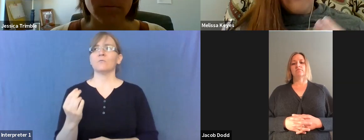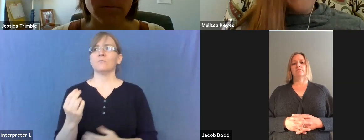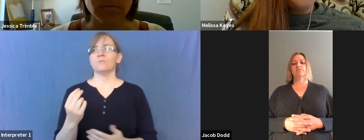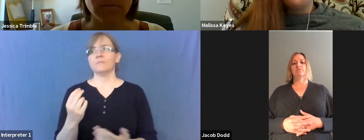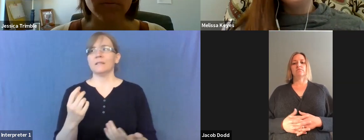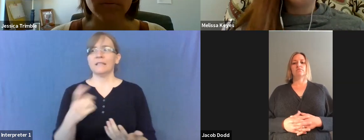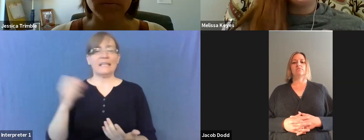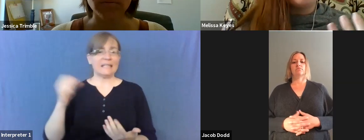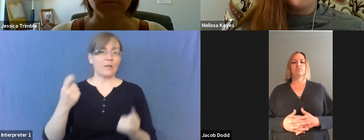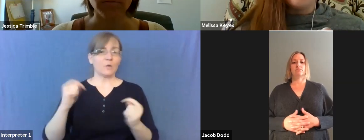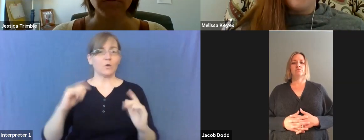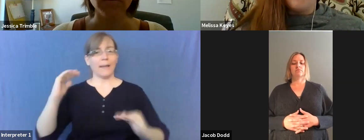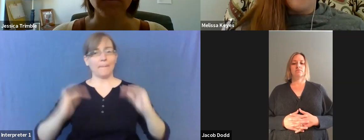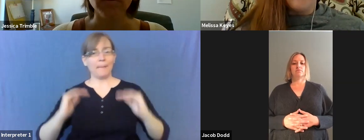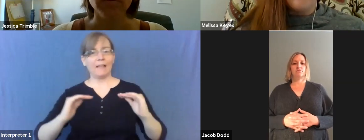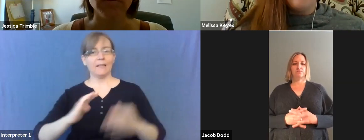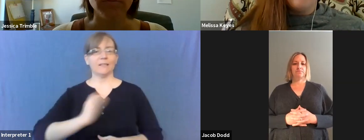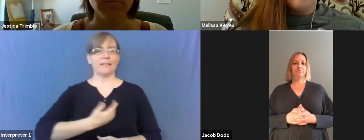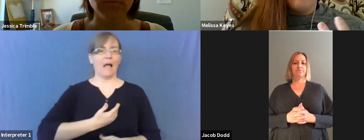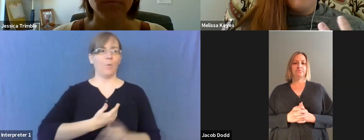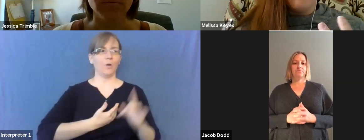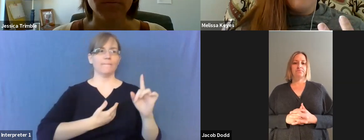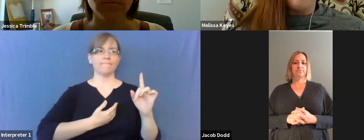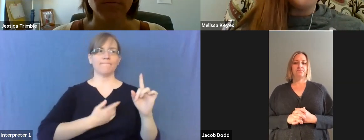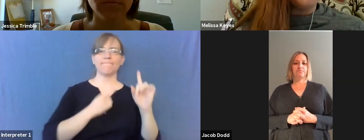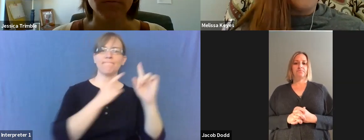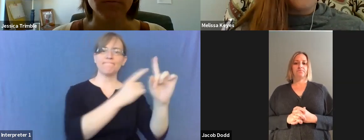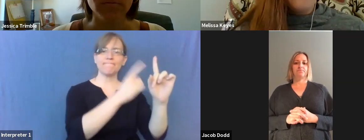continuing to do the mission that we're aimed at doing,